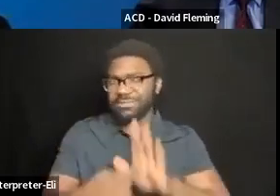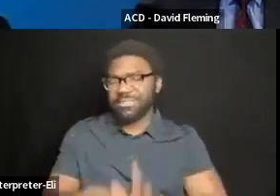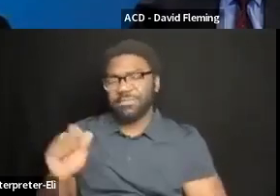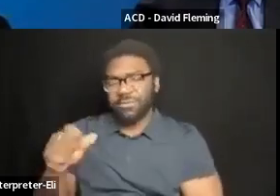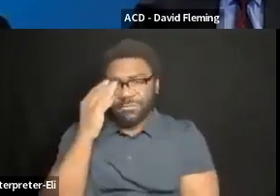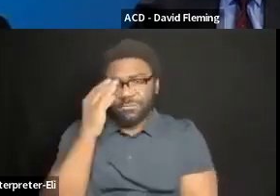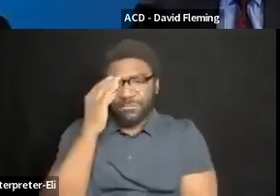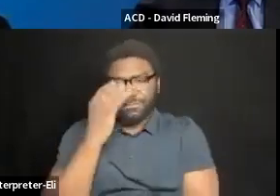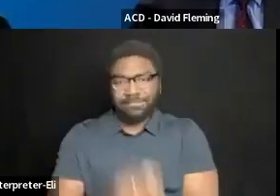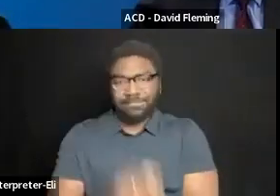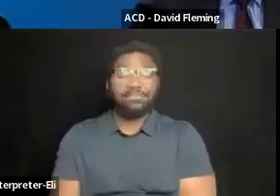Thanks, Julie.